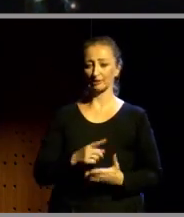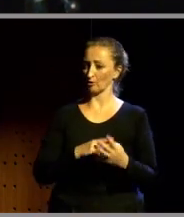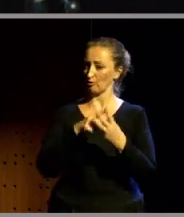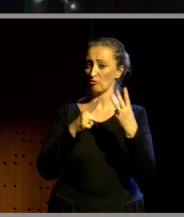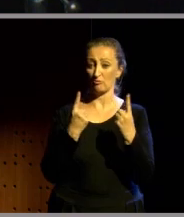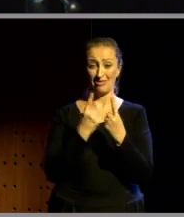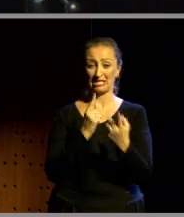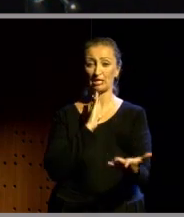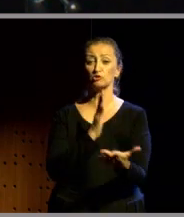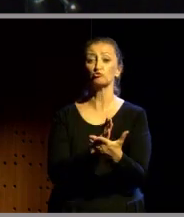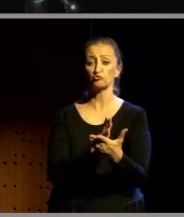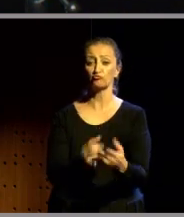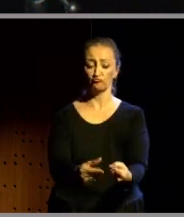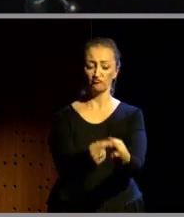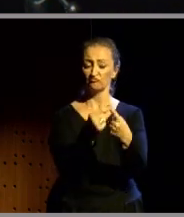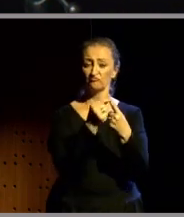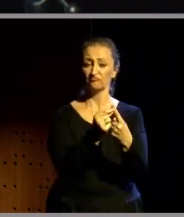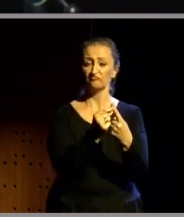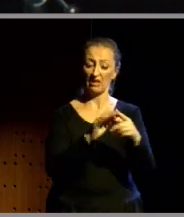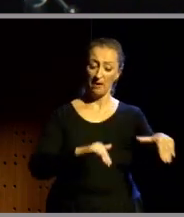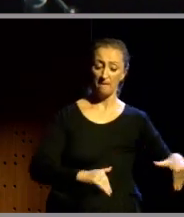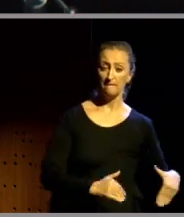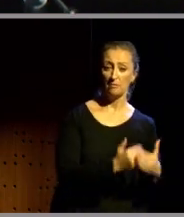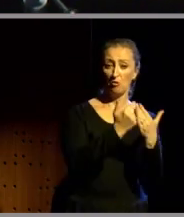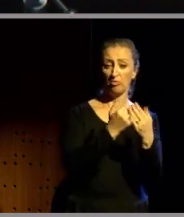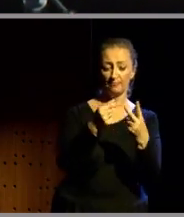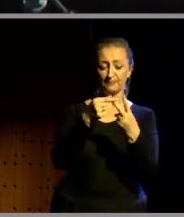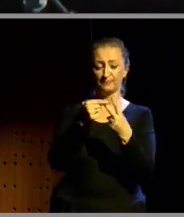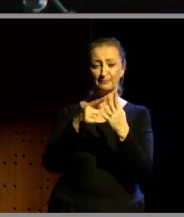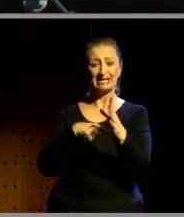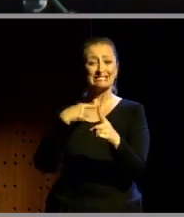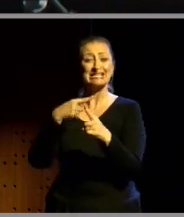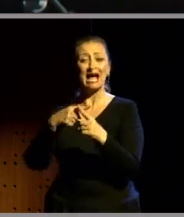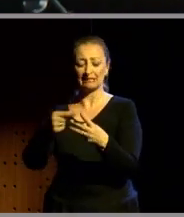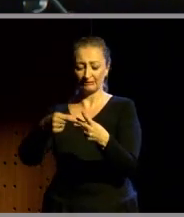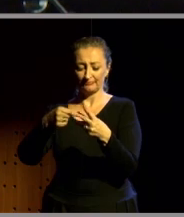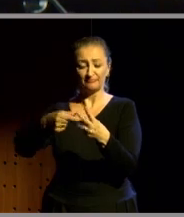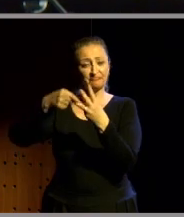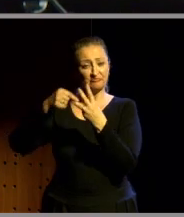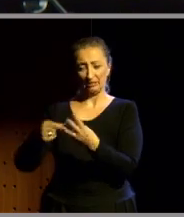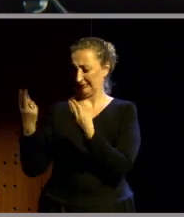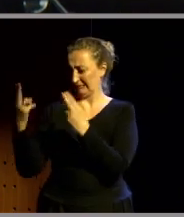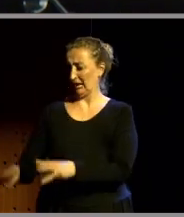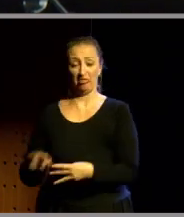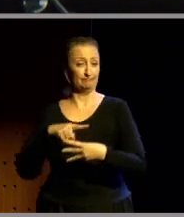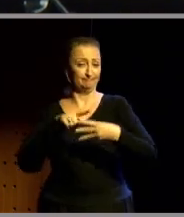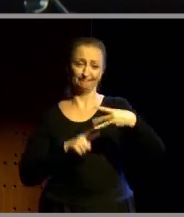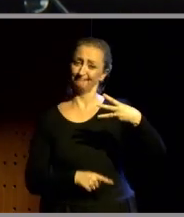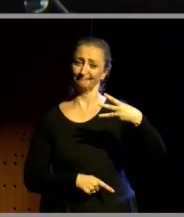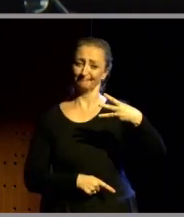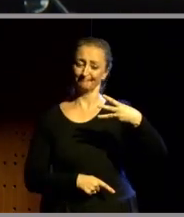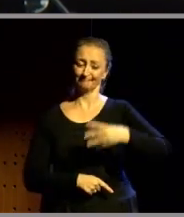coming, taxation and going.